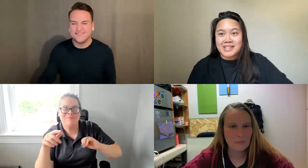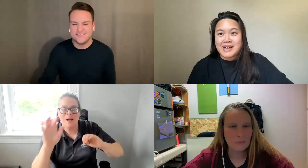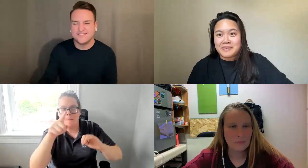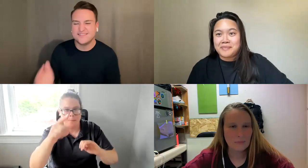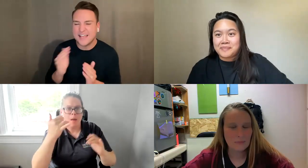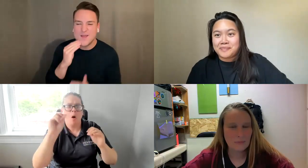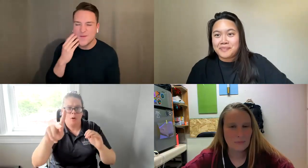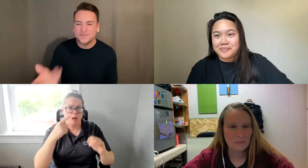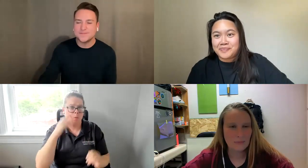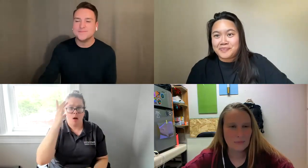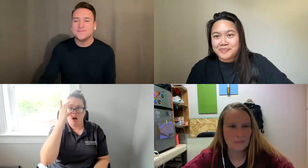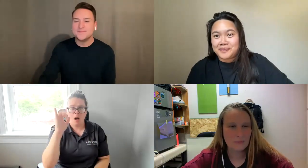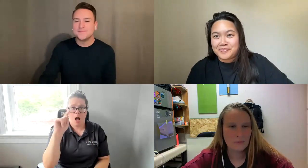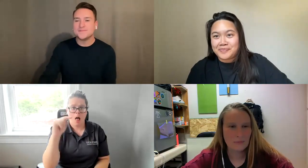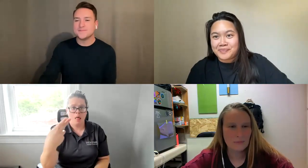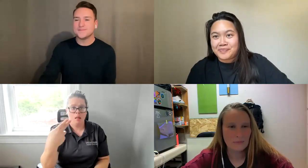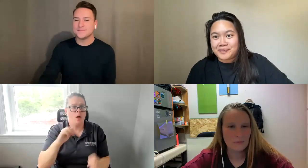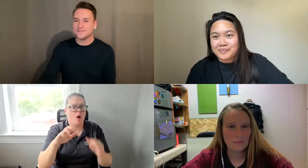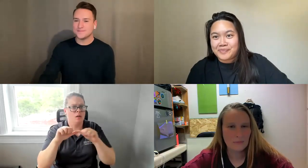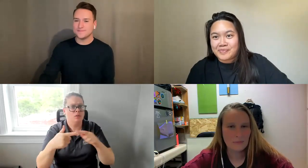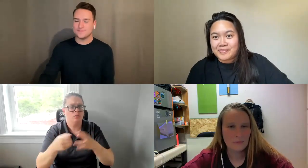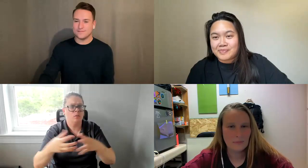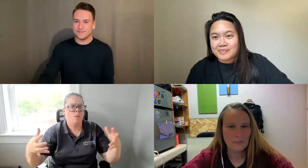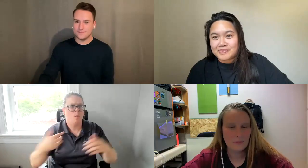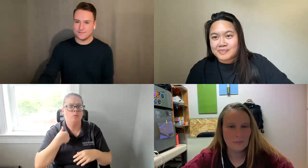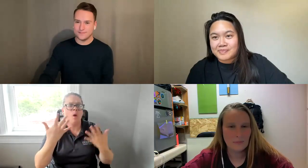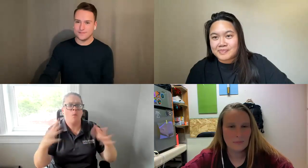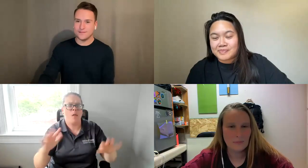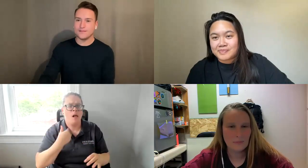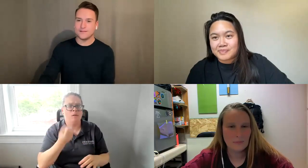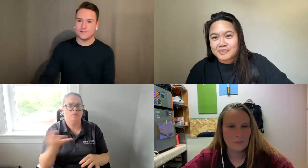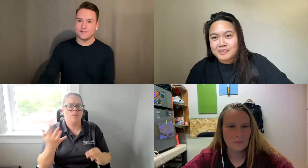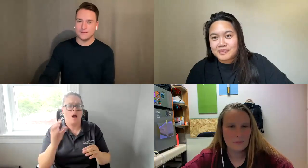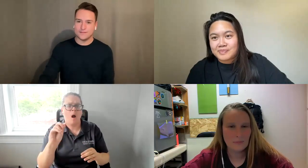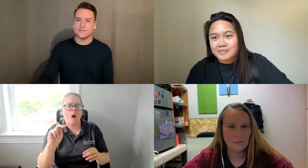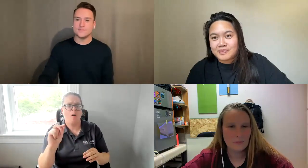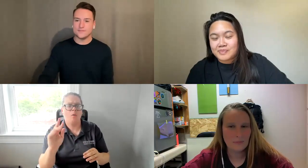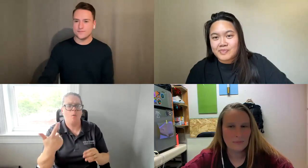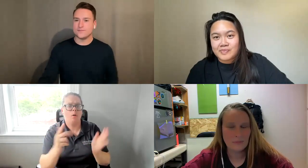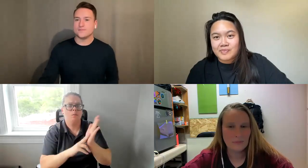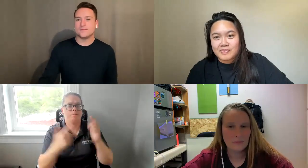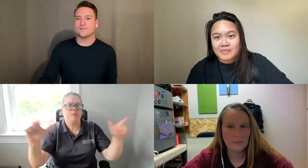Perfect. With Eyeth I am continuing to grow.